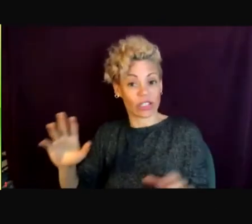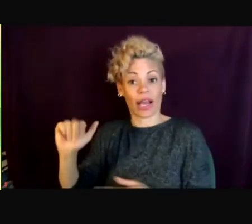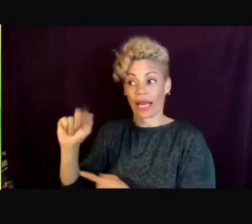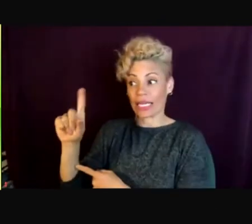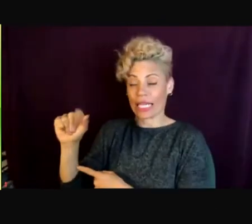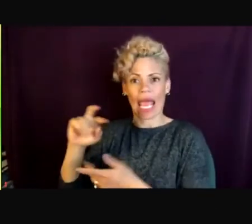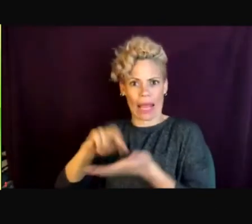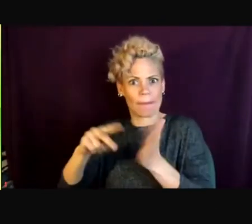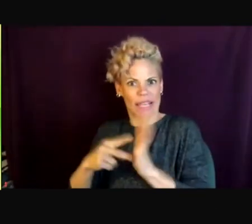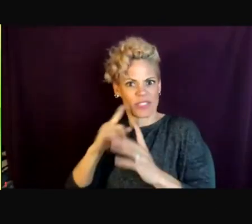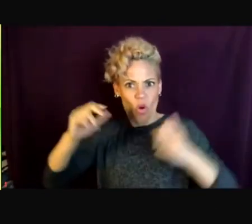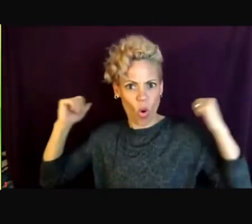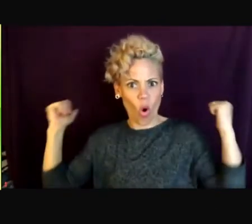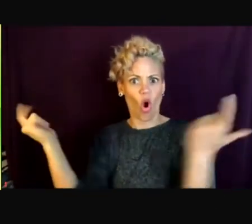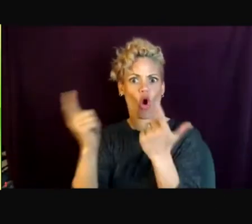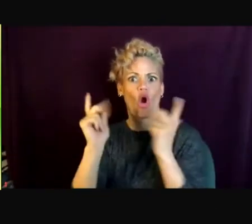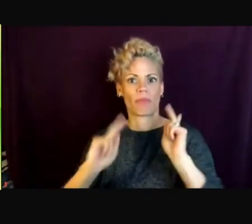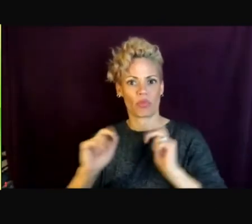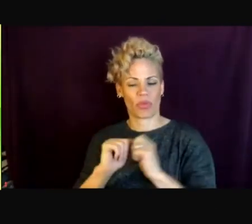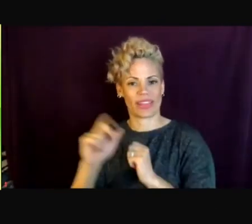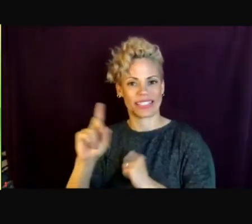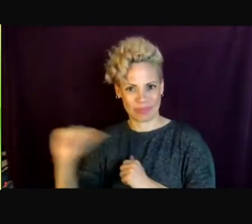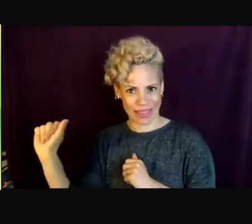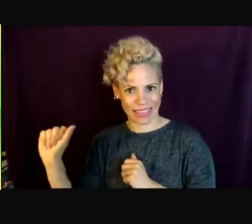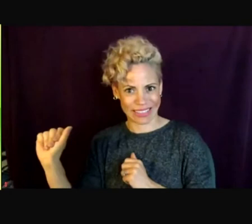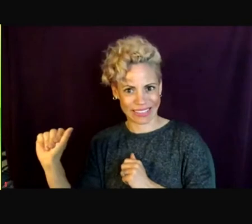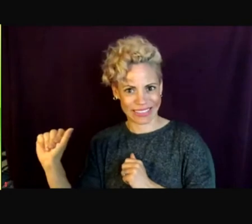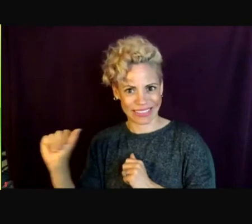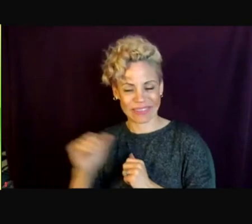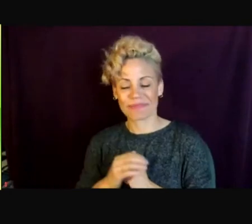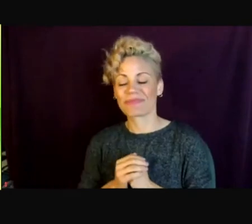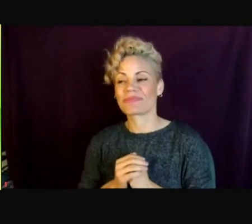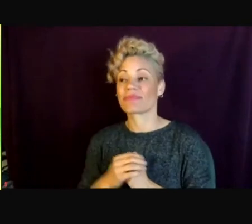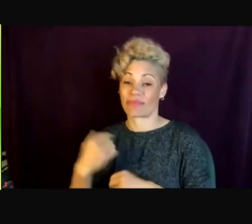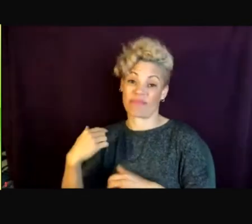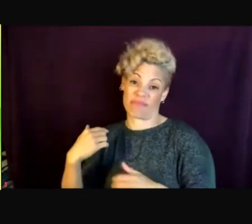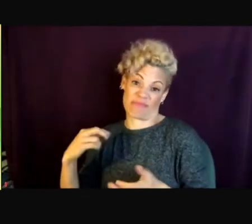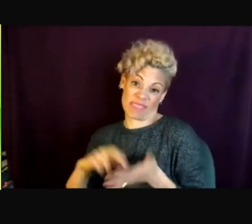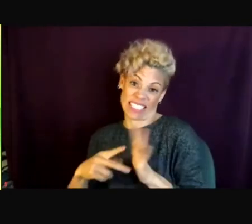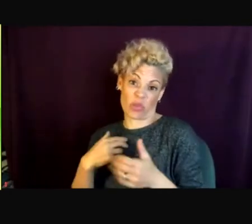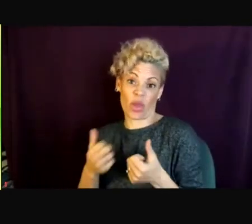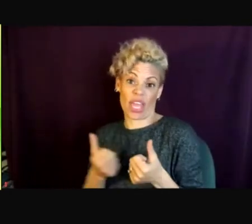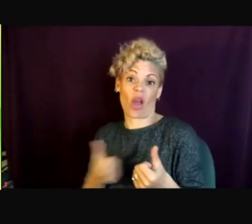Now that meant that we were overriding the Supreme Court which is not seldom done.